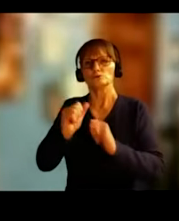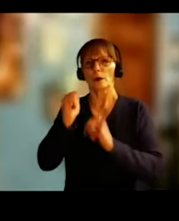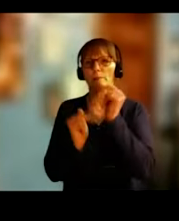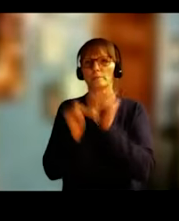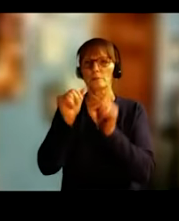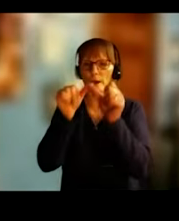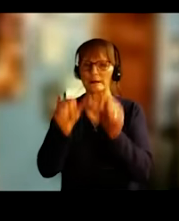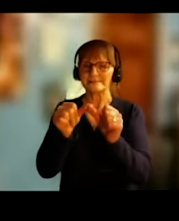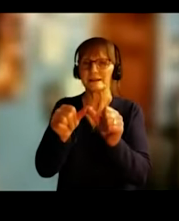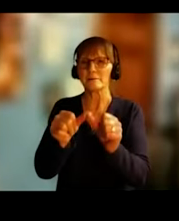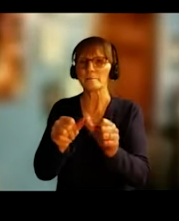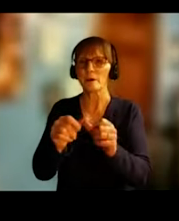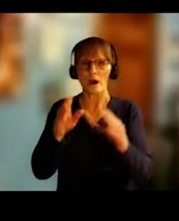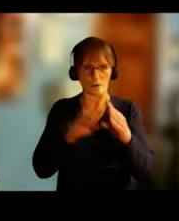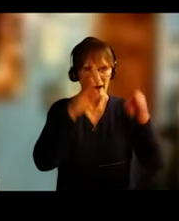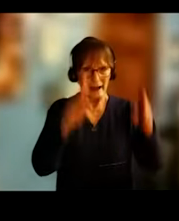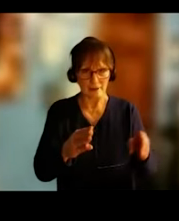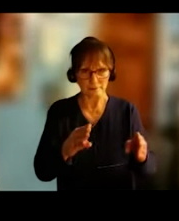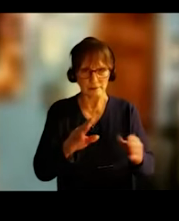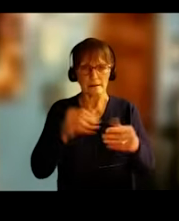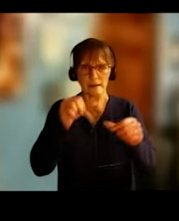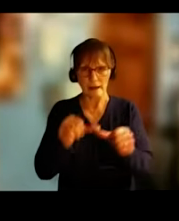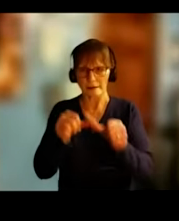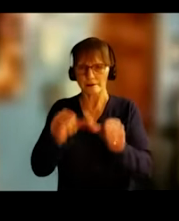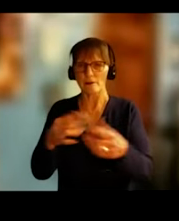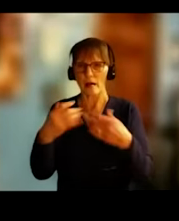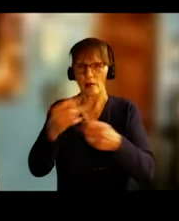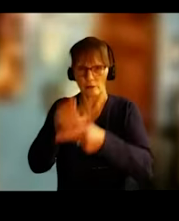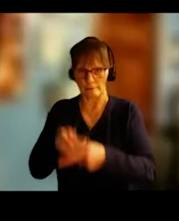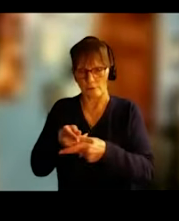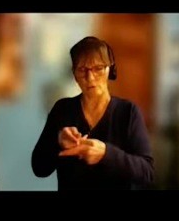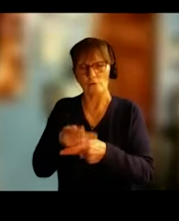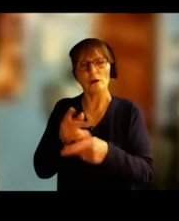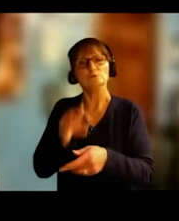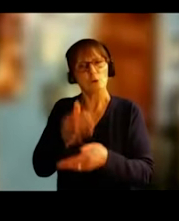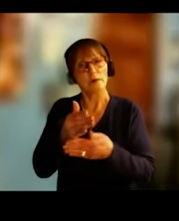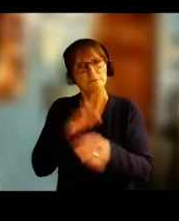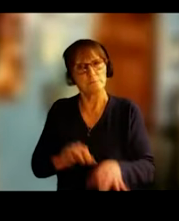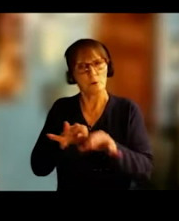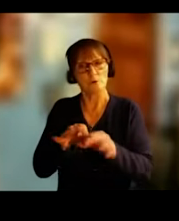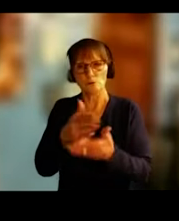a continuum of housing, and a continuum of healthcare. And so part of what that requires